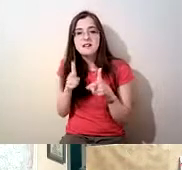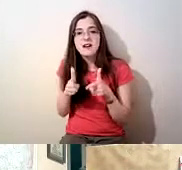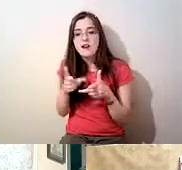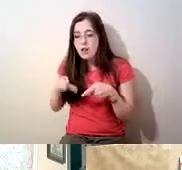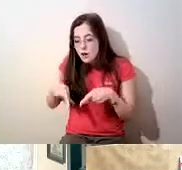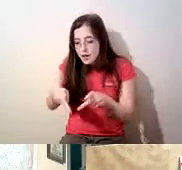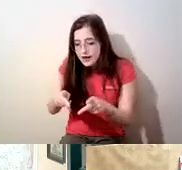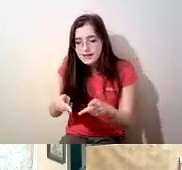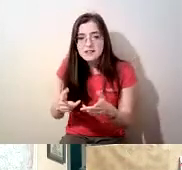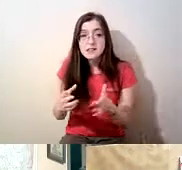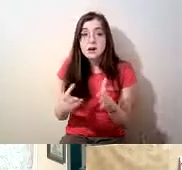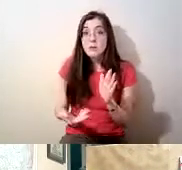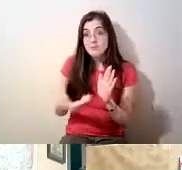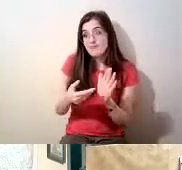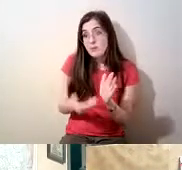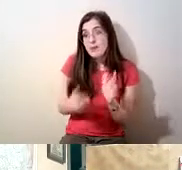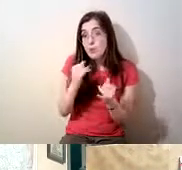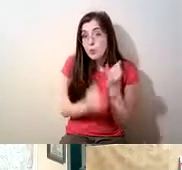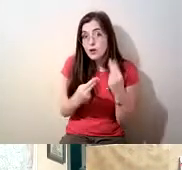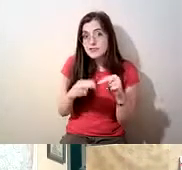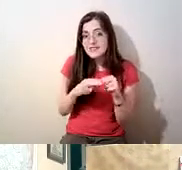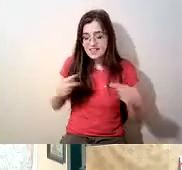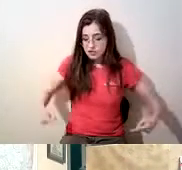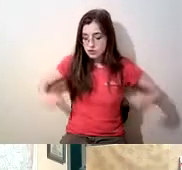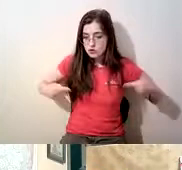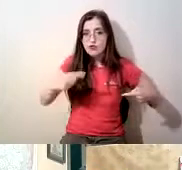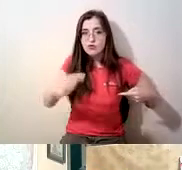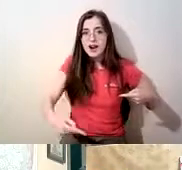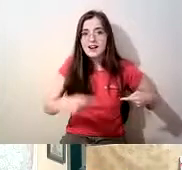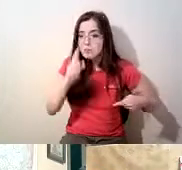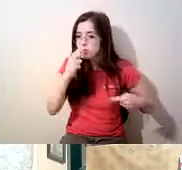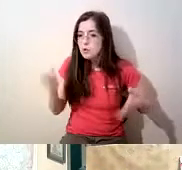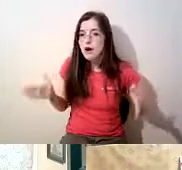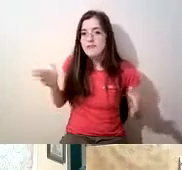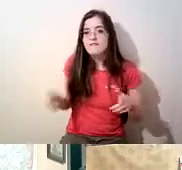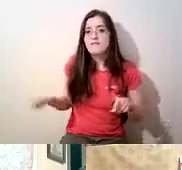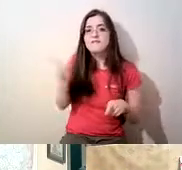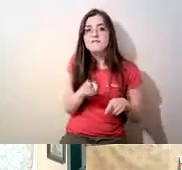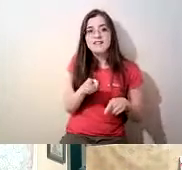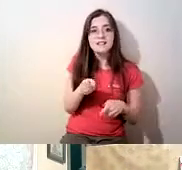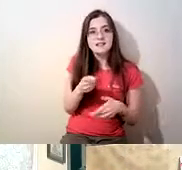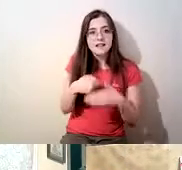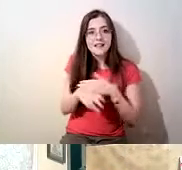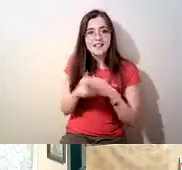as a trike because sometimes they won't even fit into the cycle lanes for example um another factor